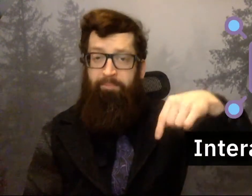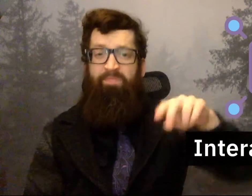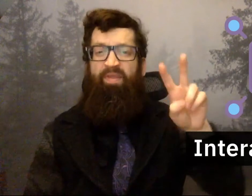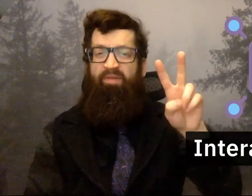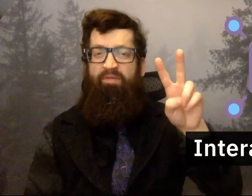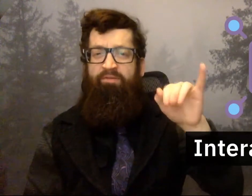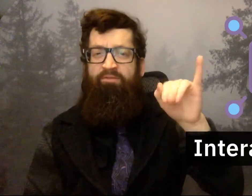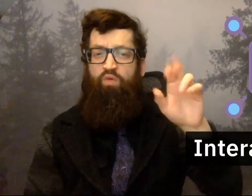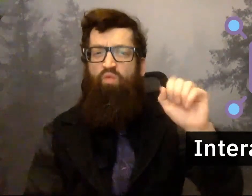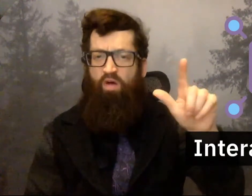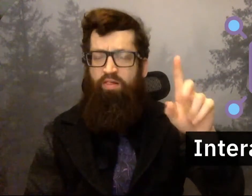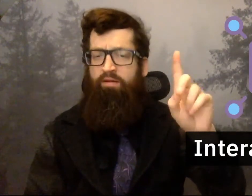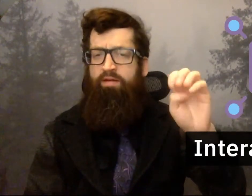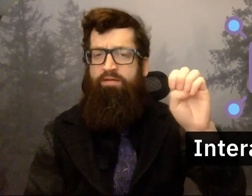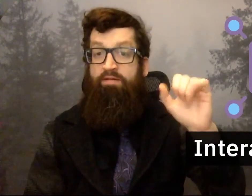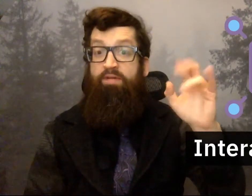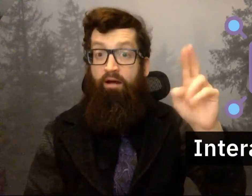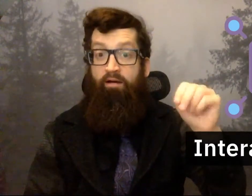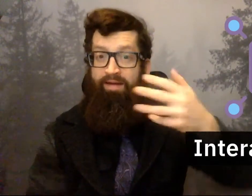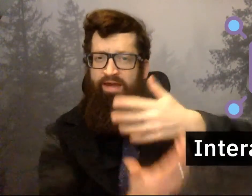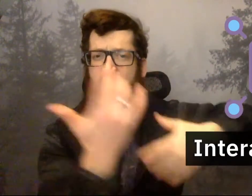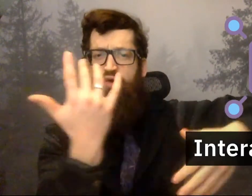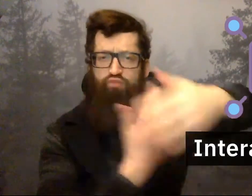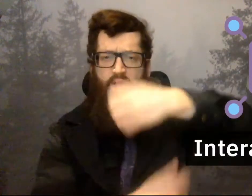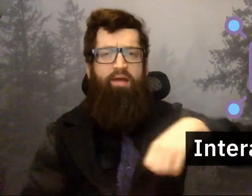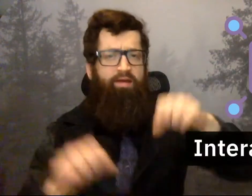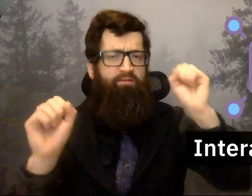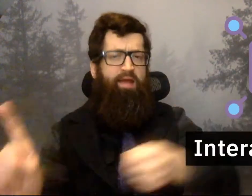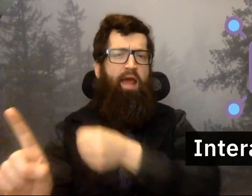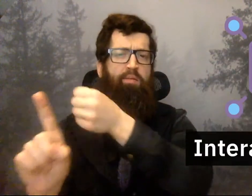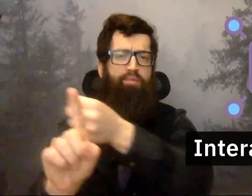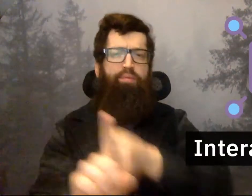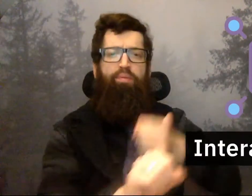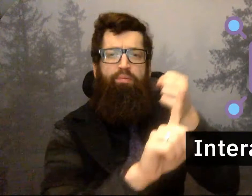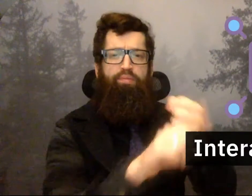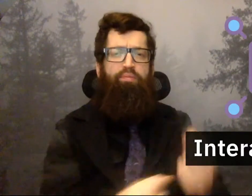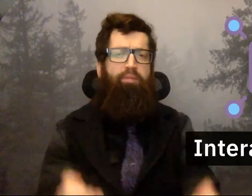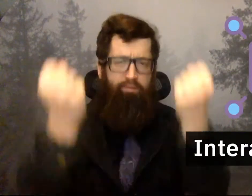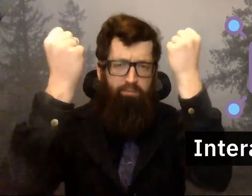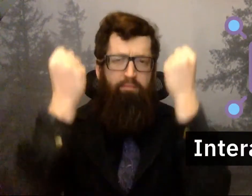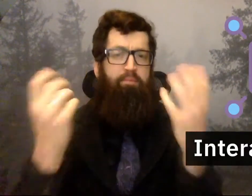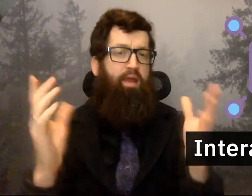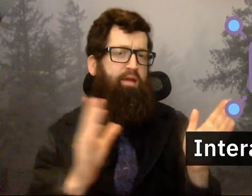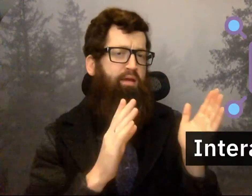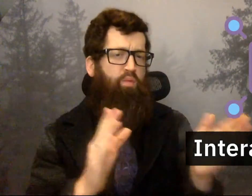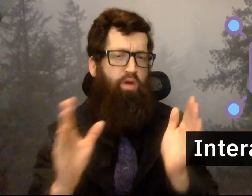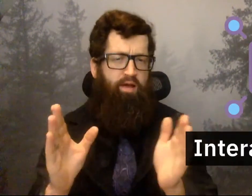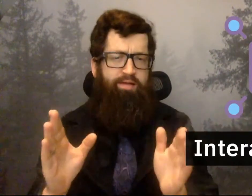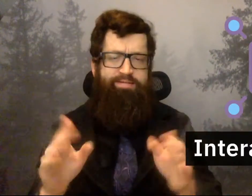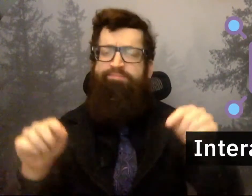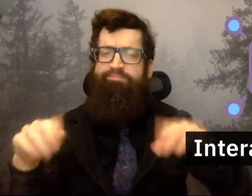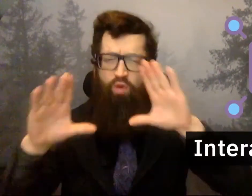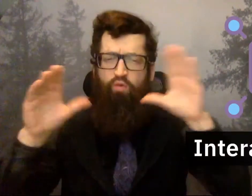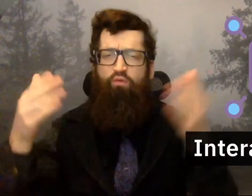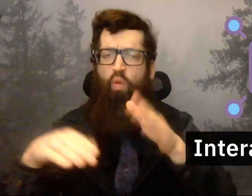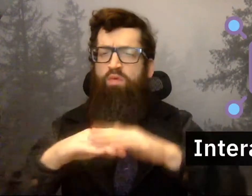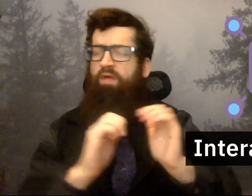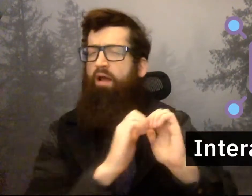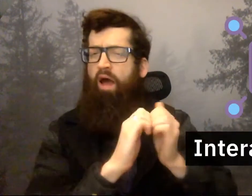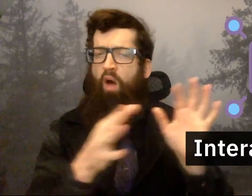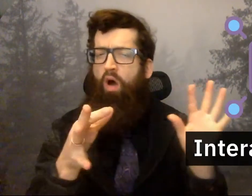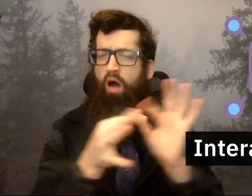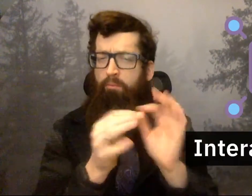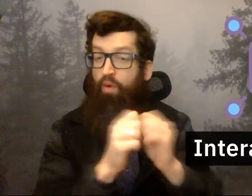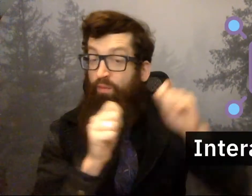Visual design for interactivity can significantly impact the learning experience, and there are many options to choose from.